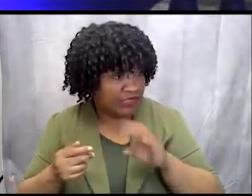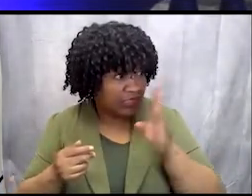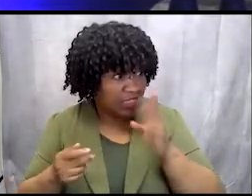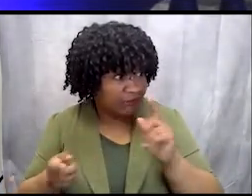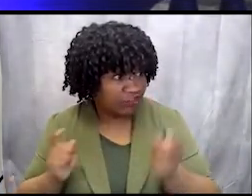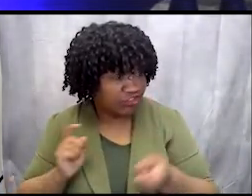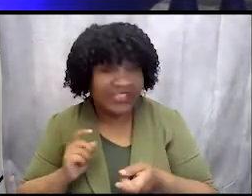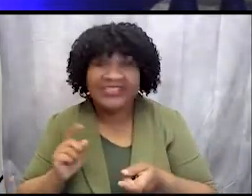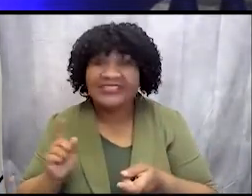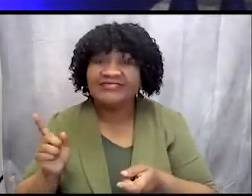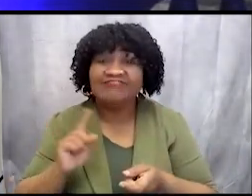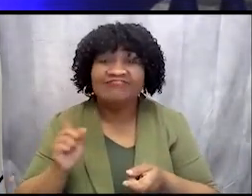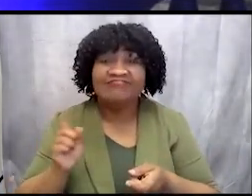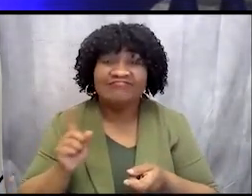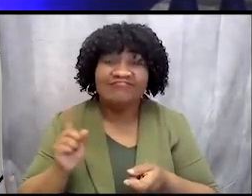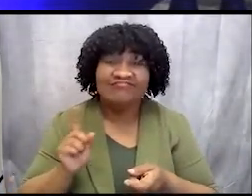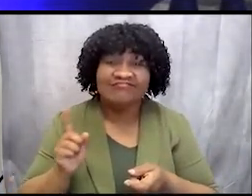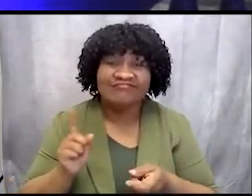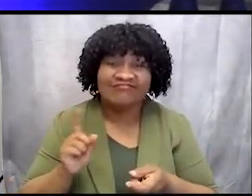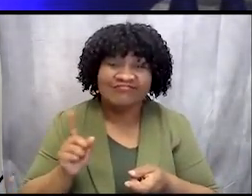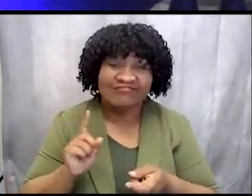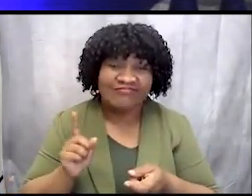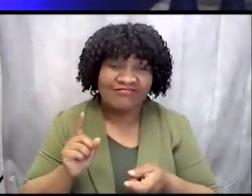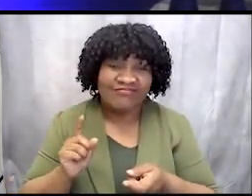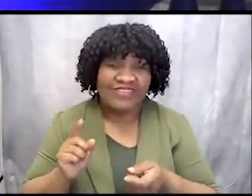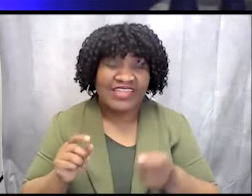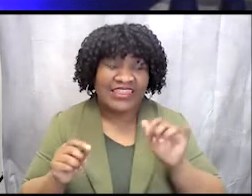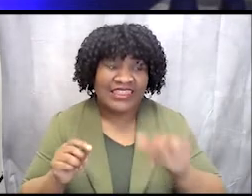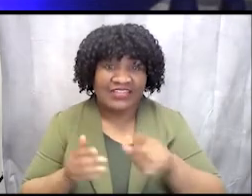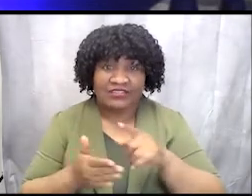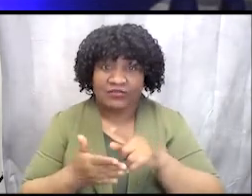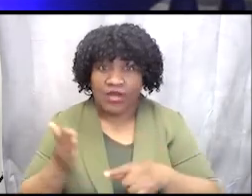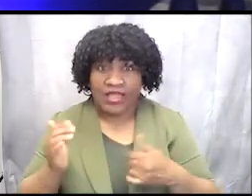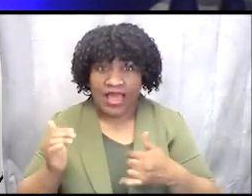because it's what I feel deeply.